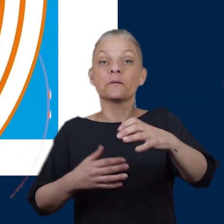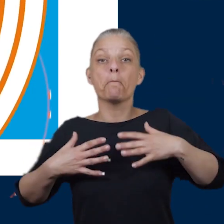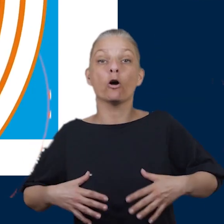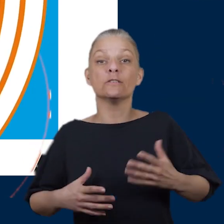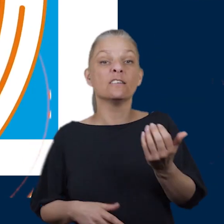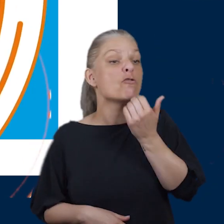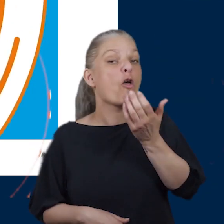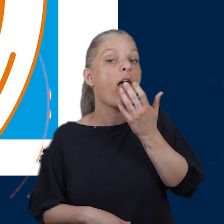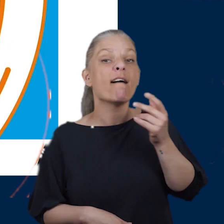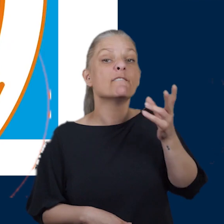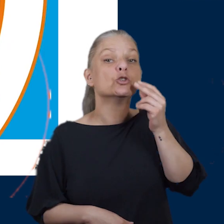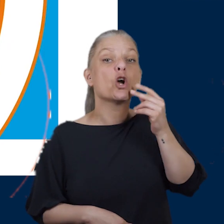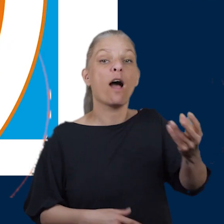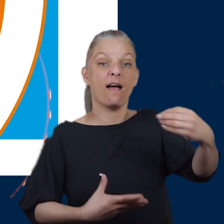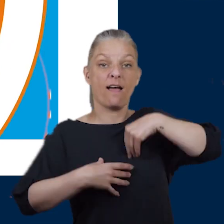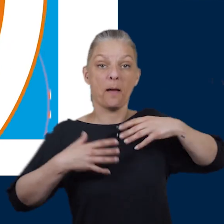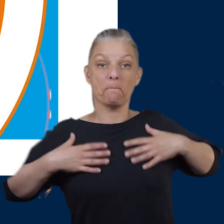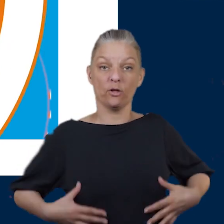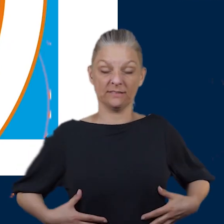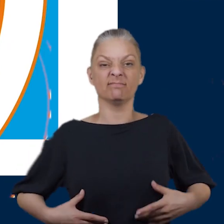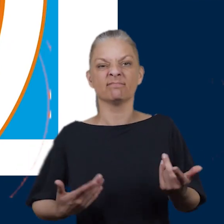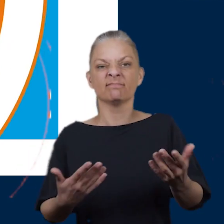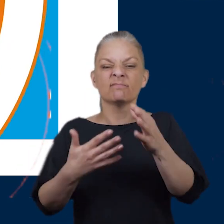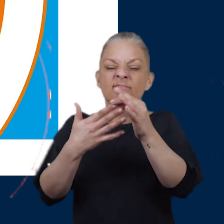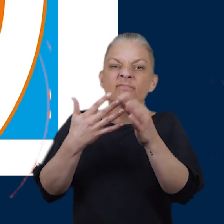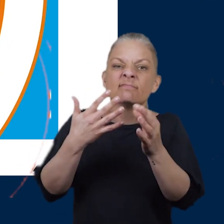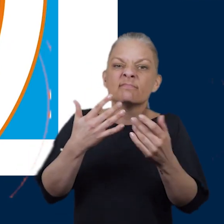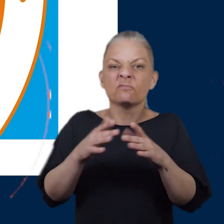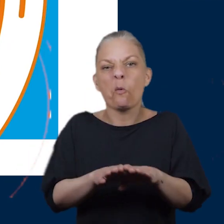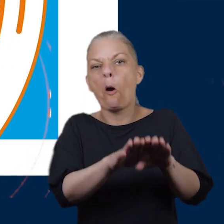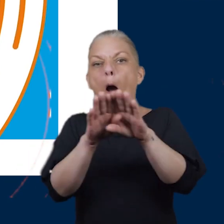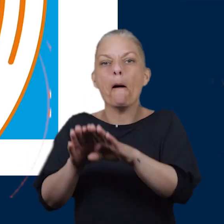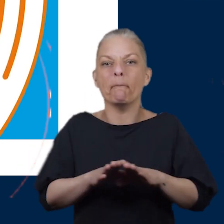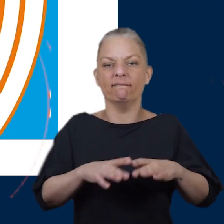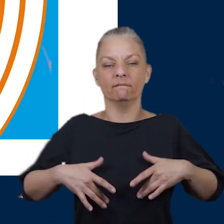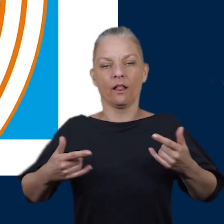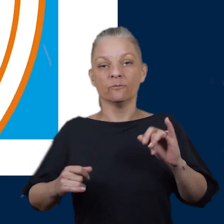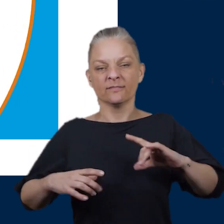get enough glucose into your cells. A common symptom of type 2 diabetes is feeling very tired,